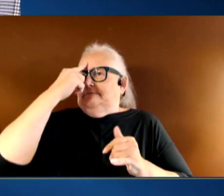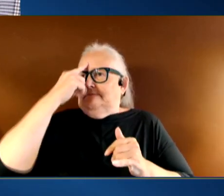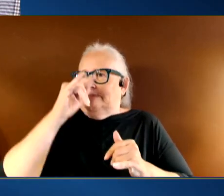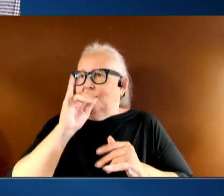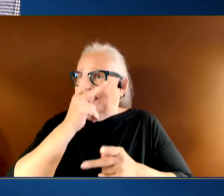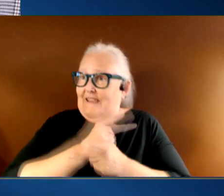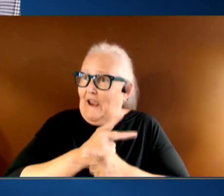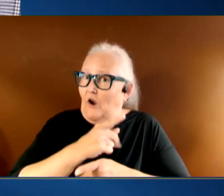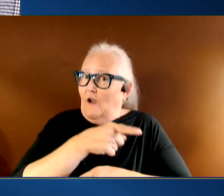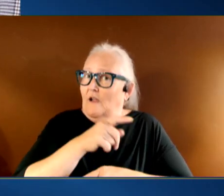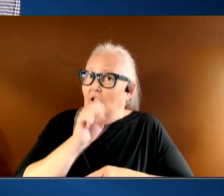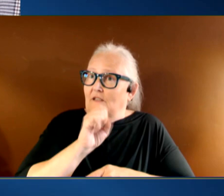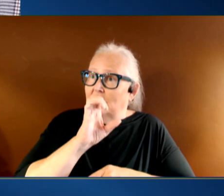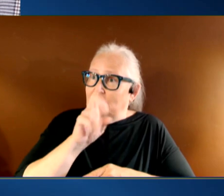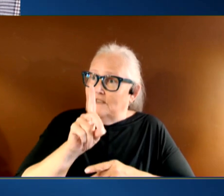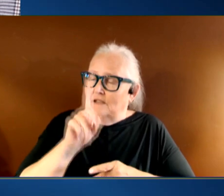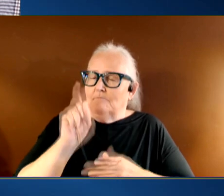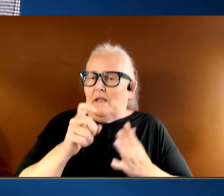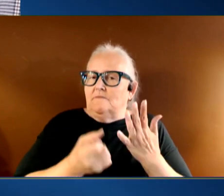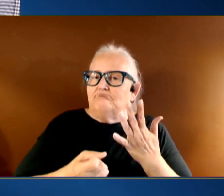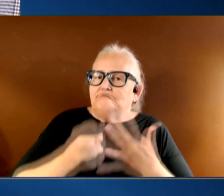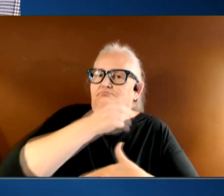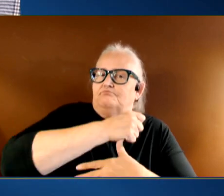ensuring access and the other things that we've been talking about today.